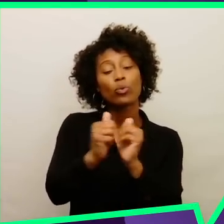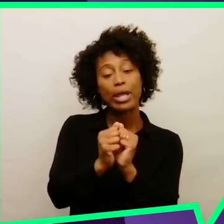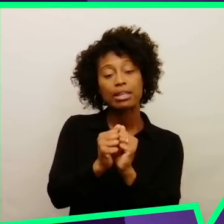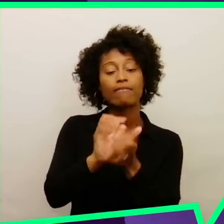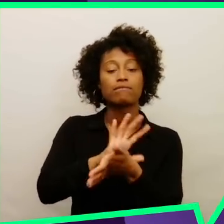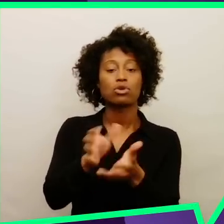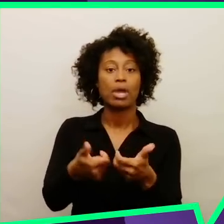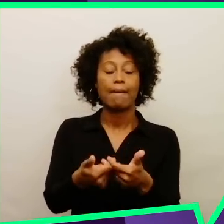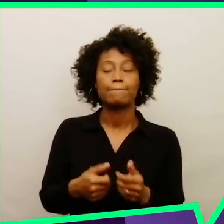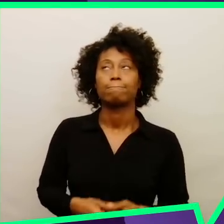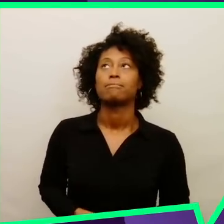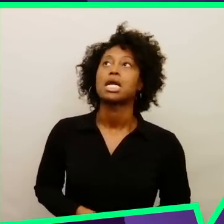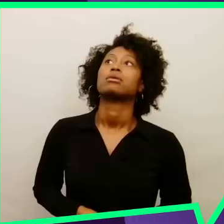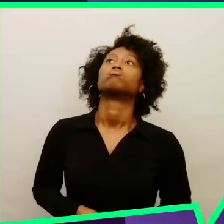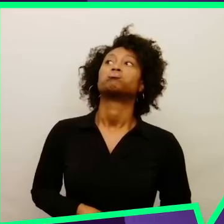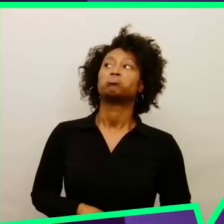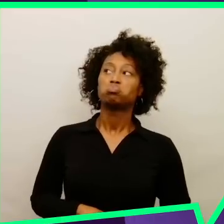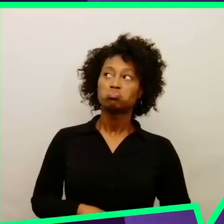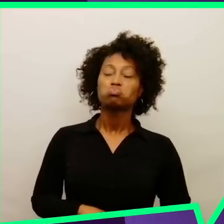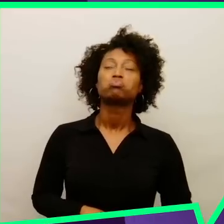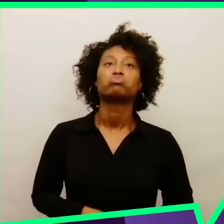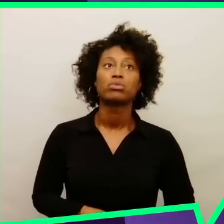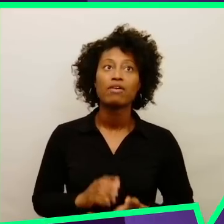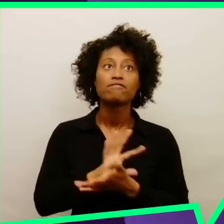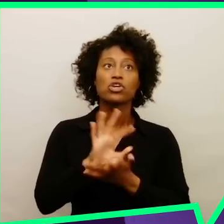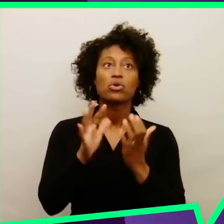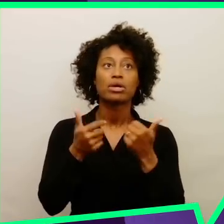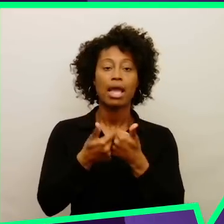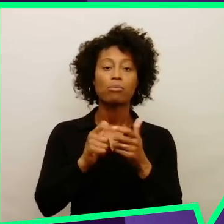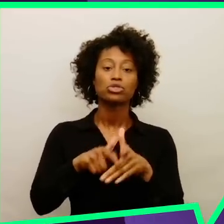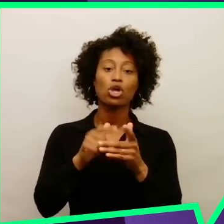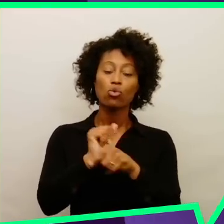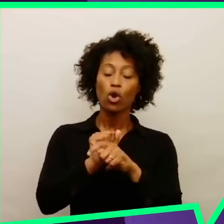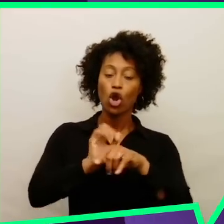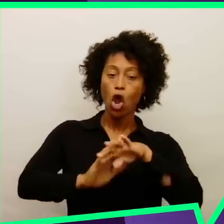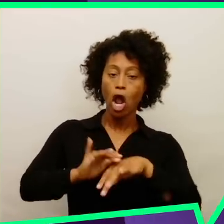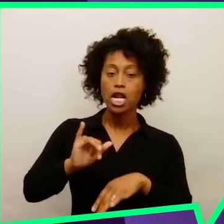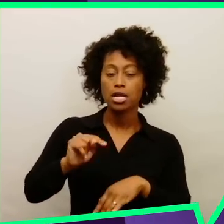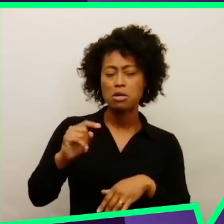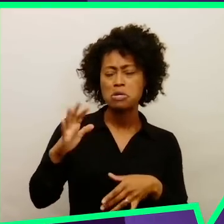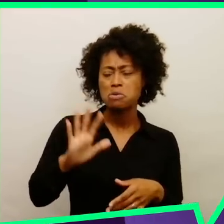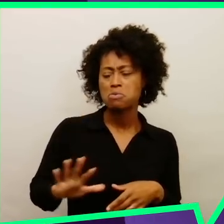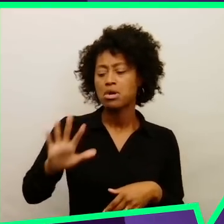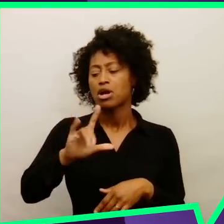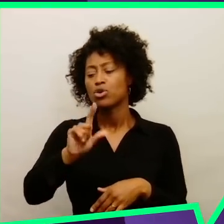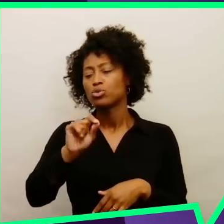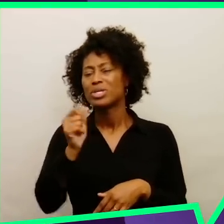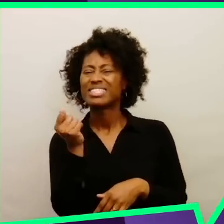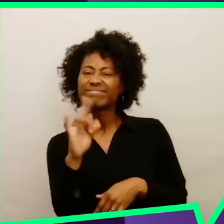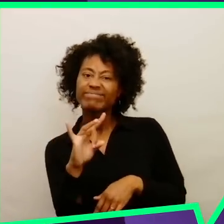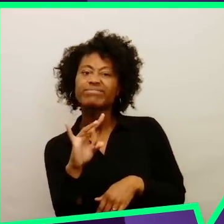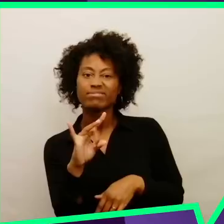All right. My first question is, when did you start working with video games?